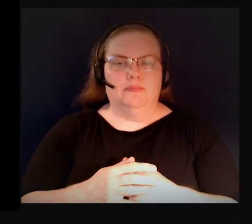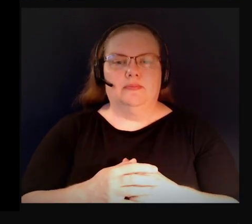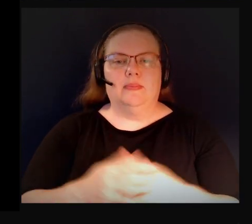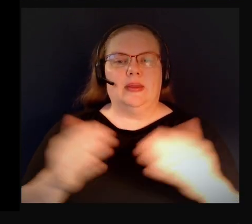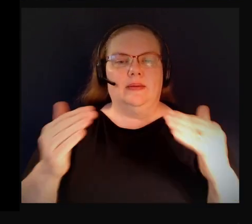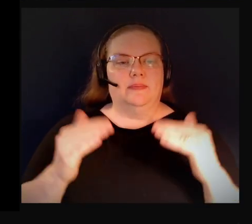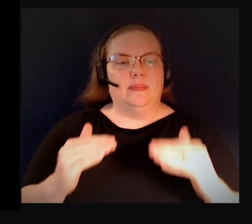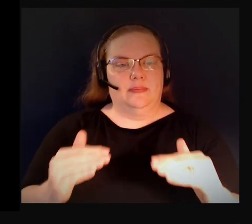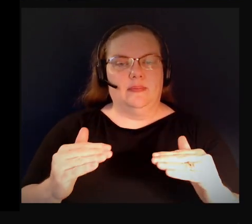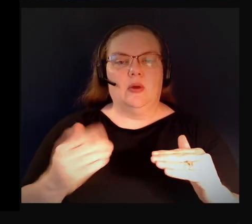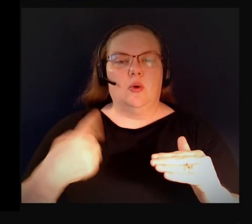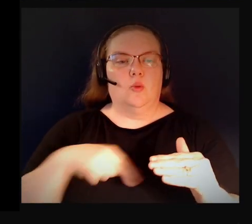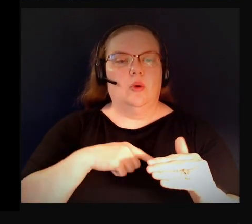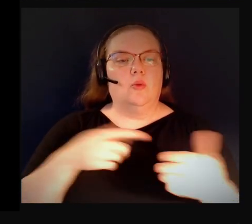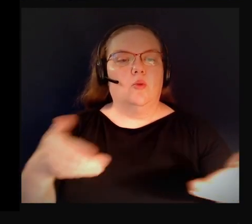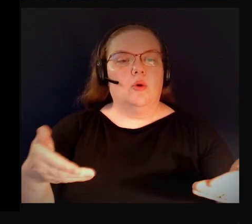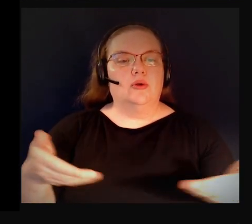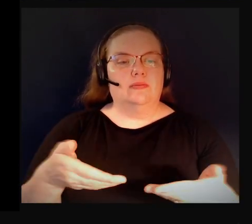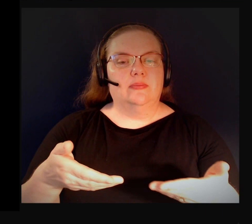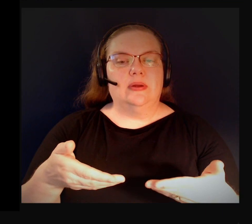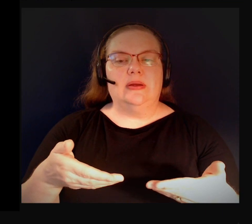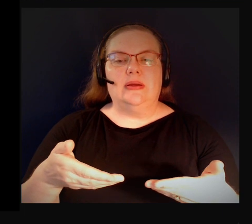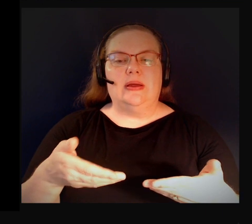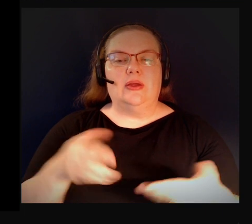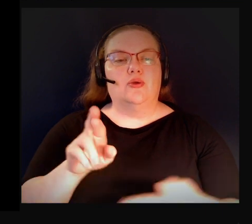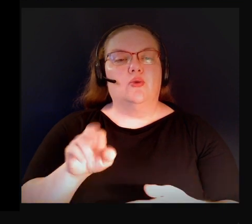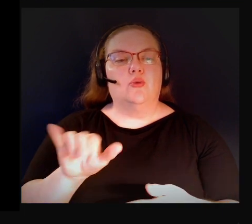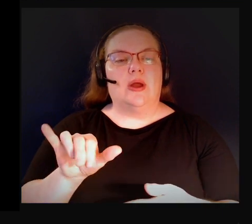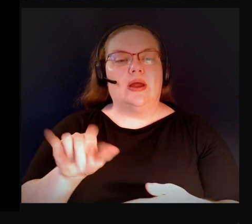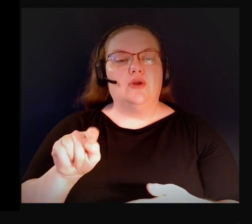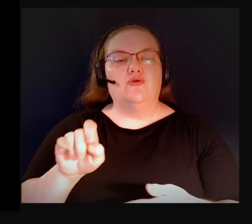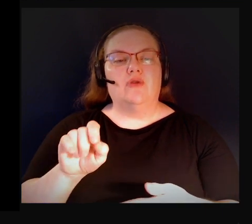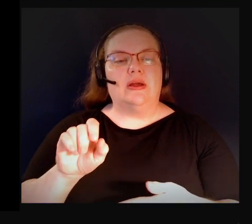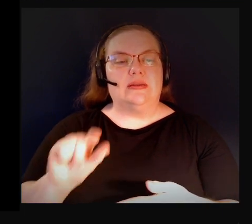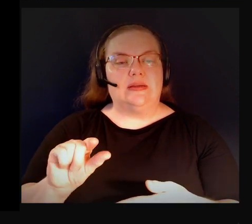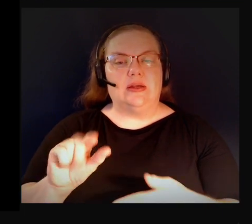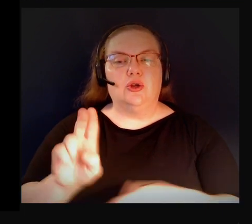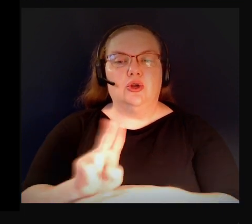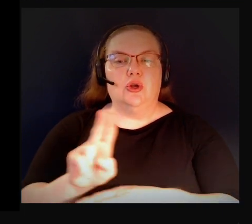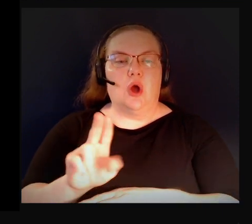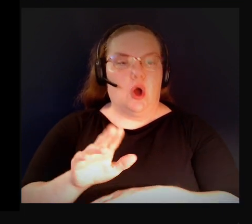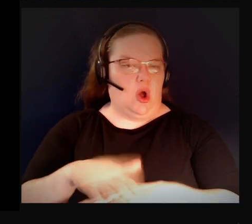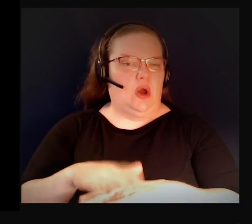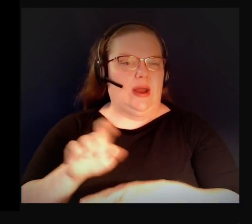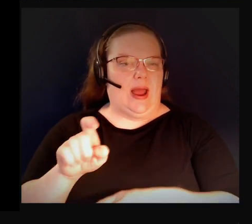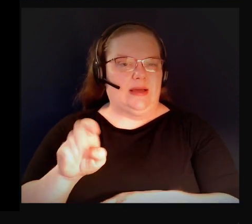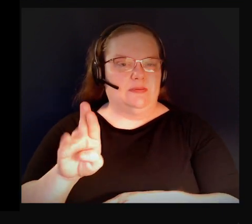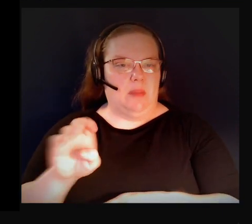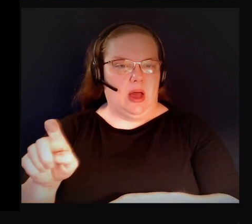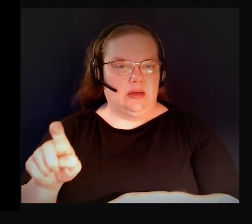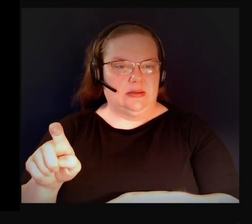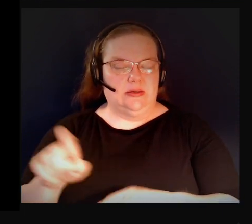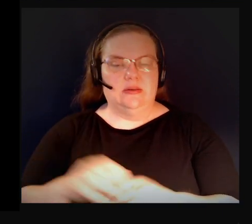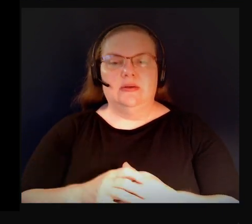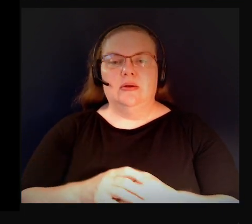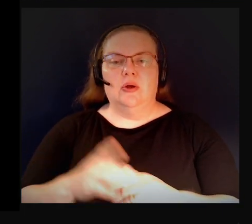After that, we'll dive into an intro to ray tracing on Xbox using Unity. We will go over the HDRP features,